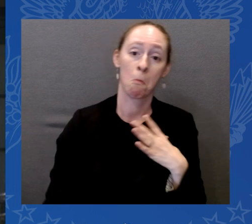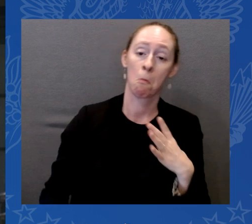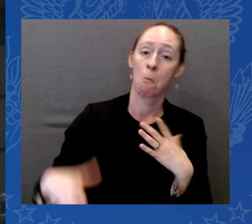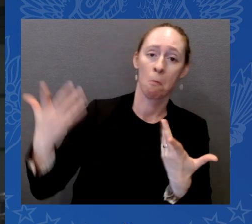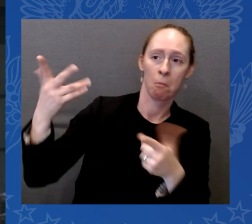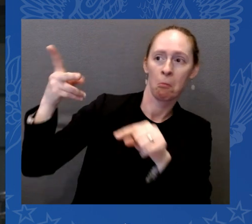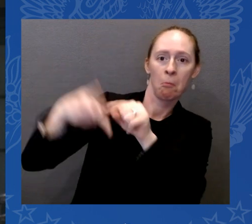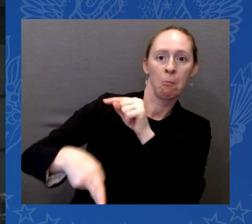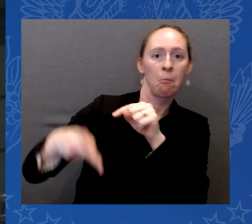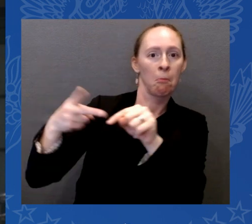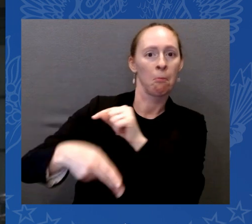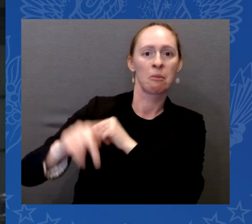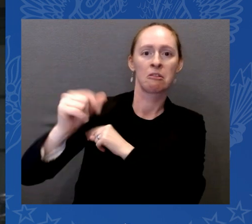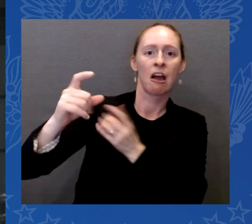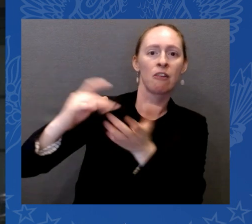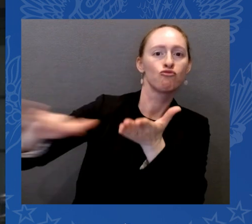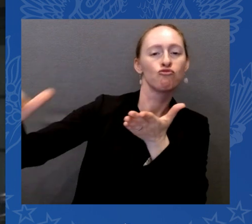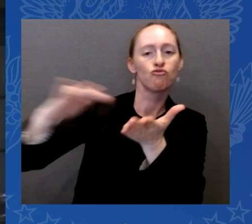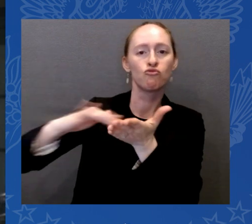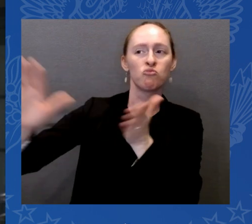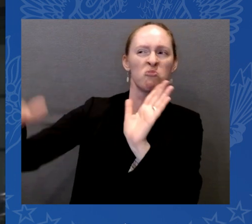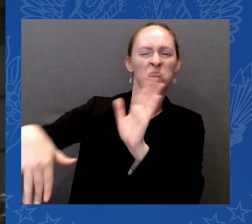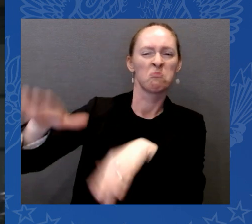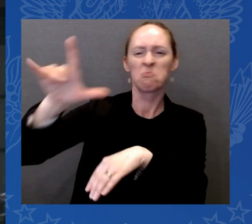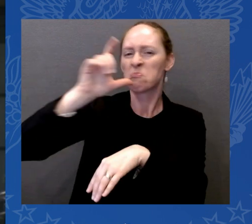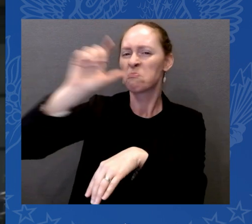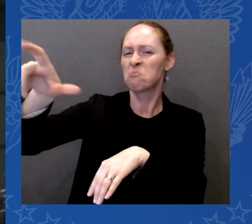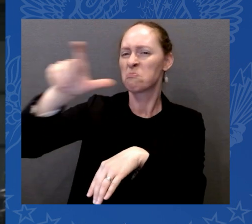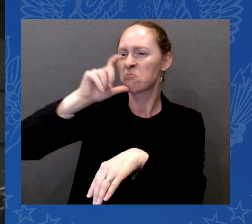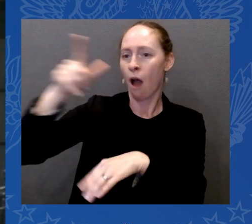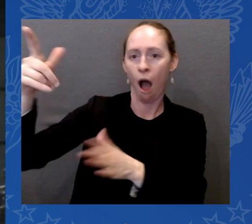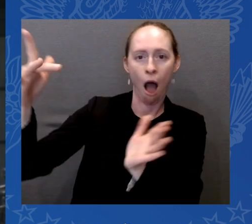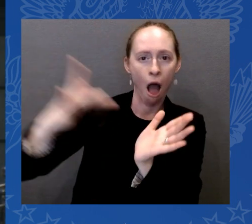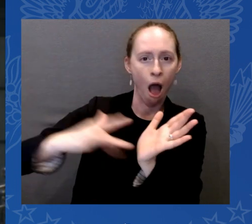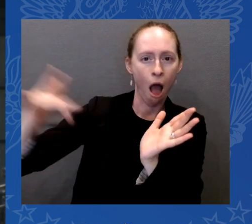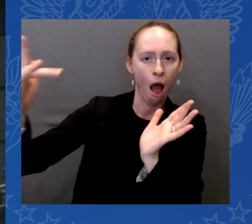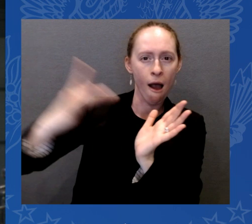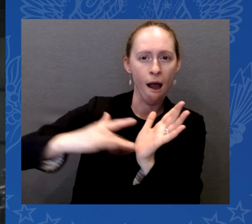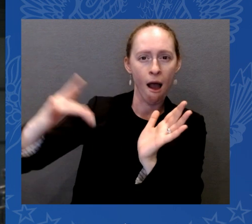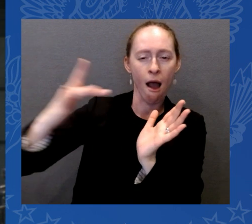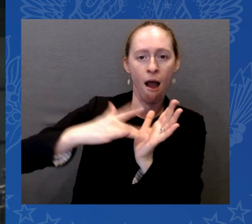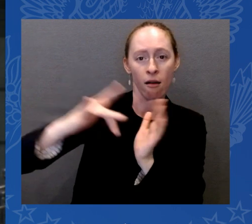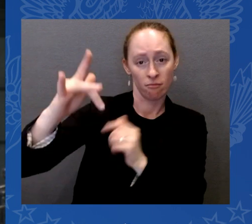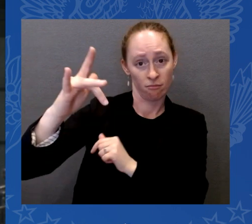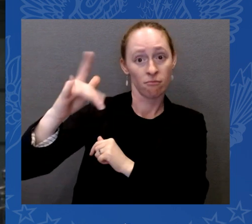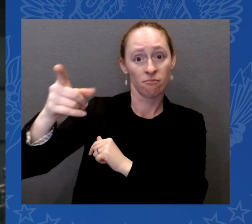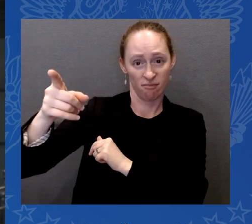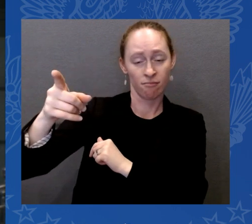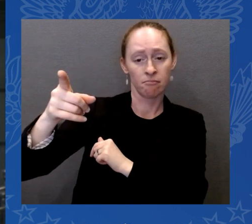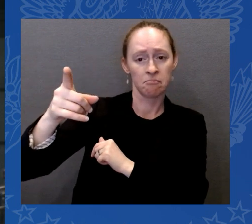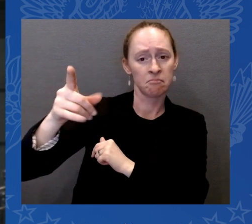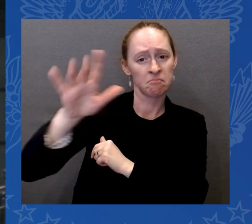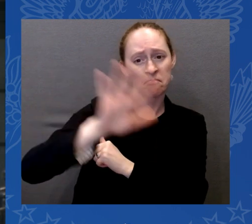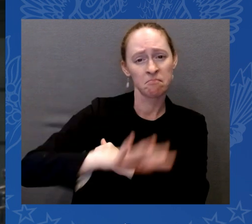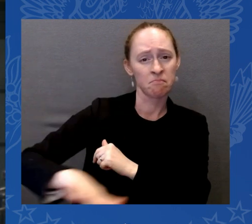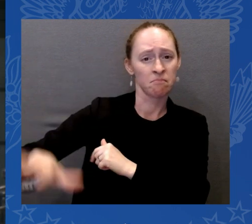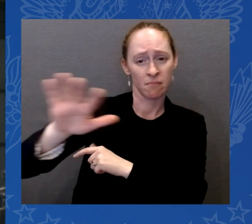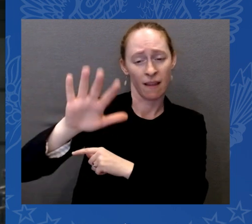Fifty-five of the Fortune 500 companies made $40 billion in 2020,